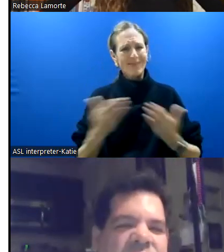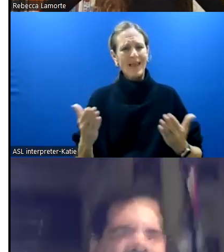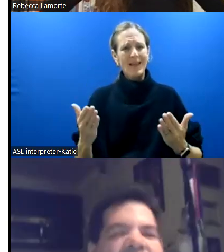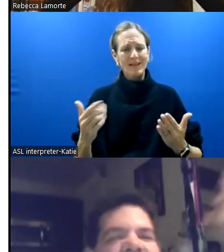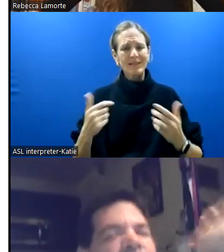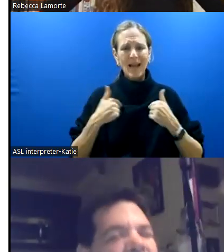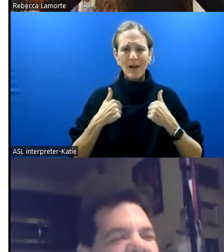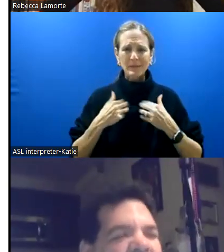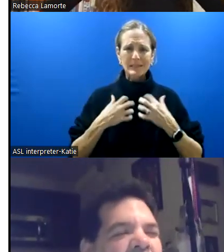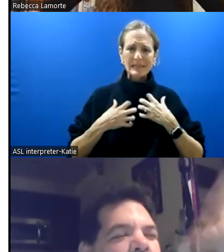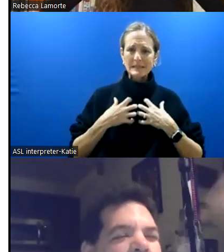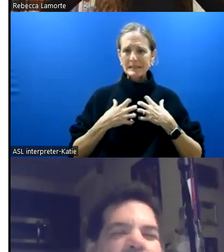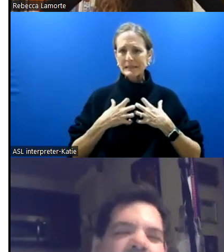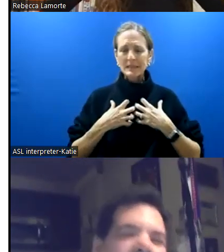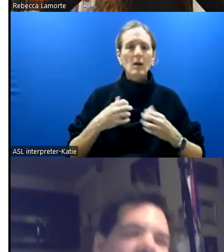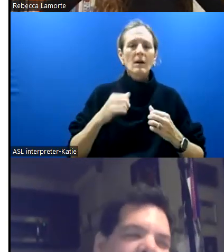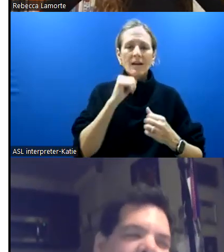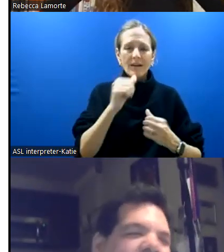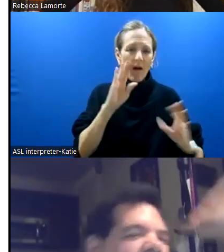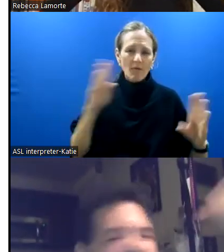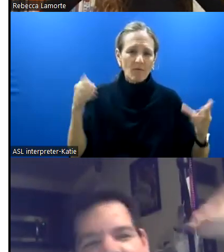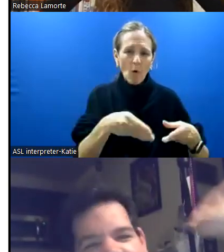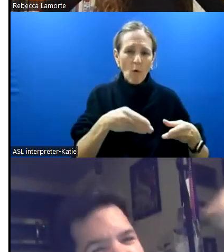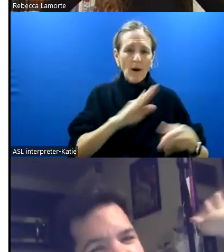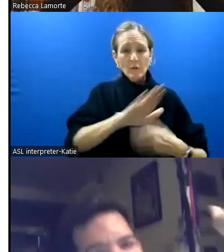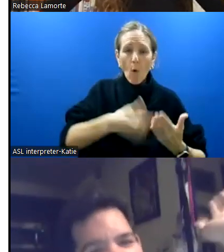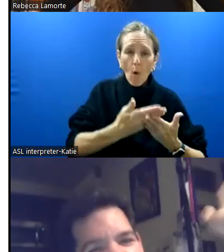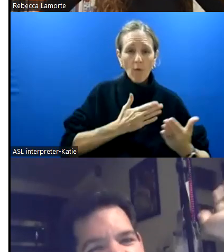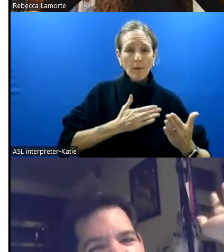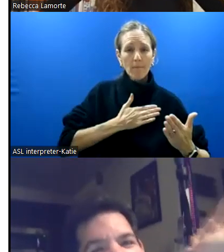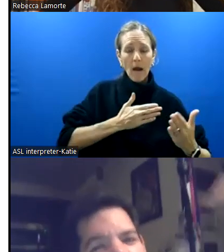is not to focus all your attention on disability issues